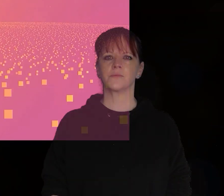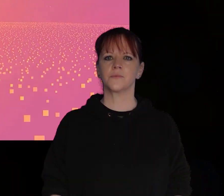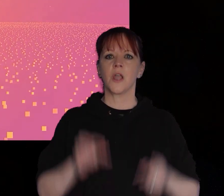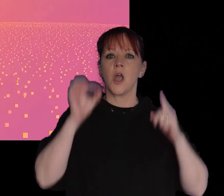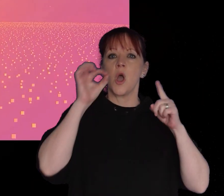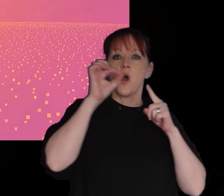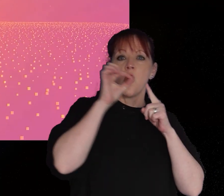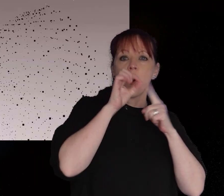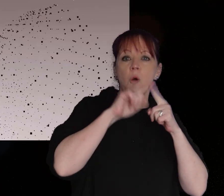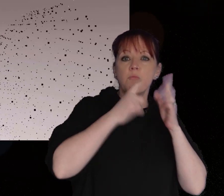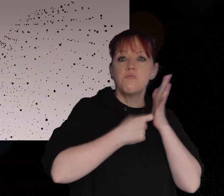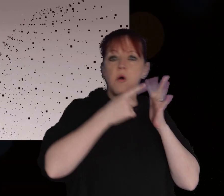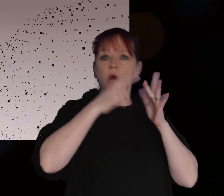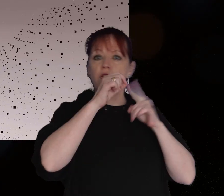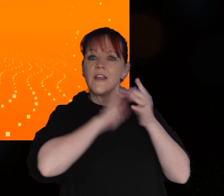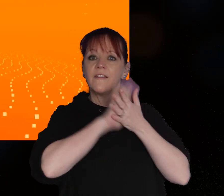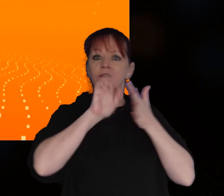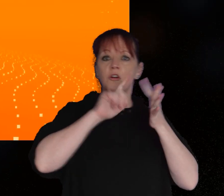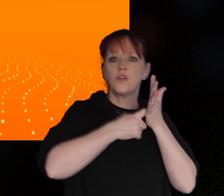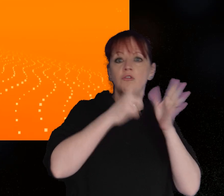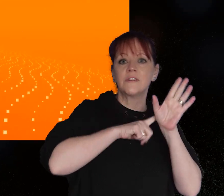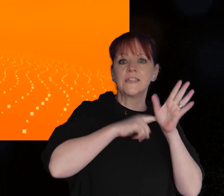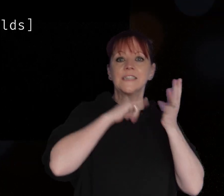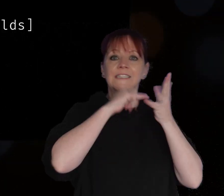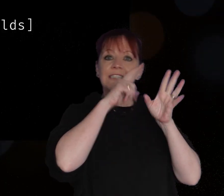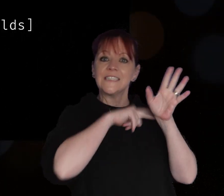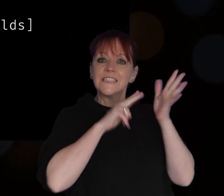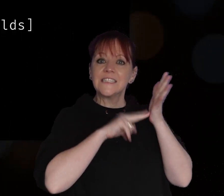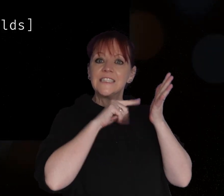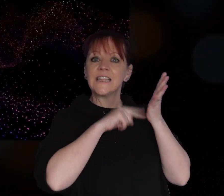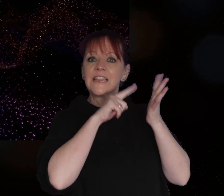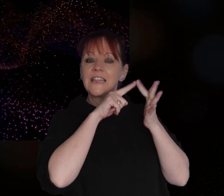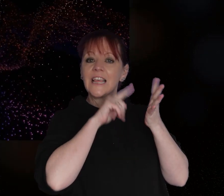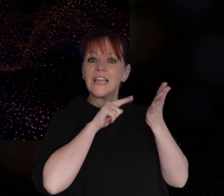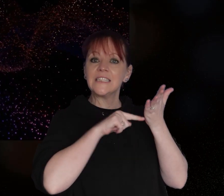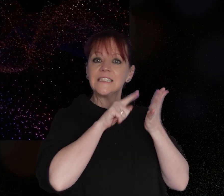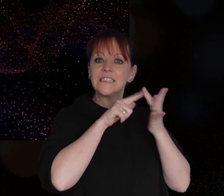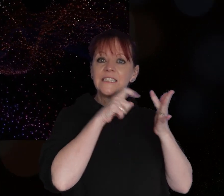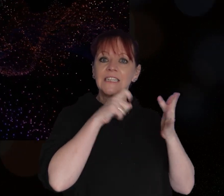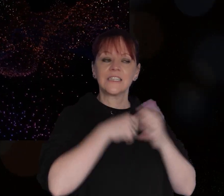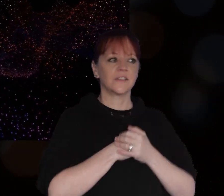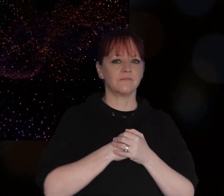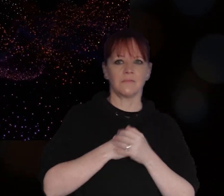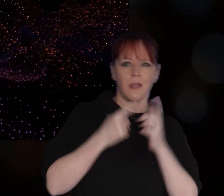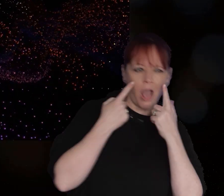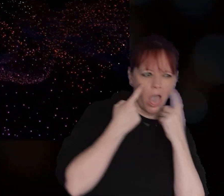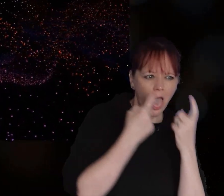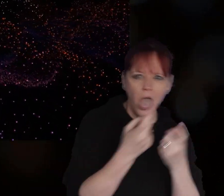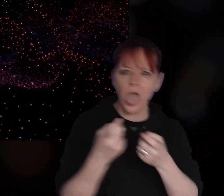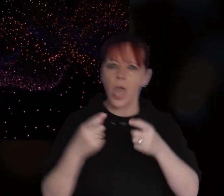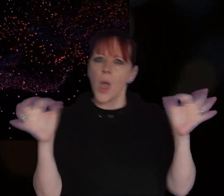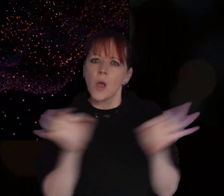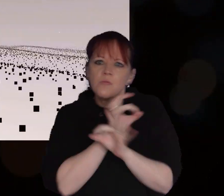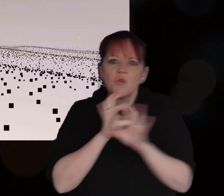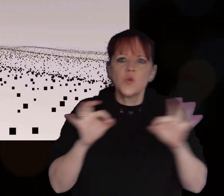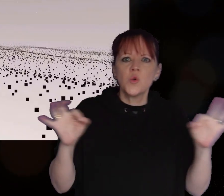This is Periphery Synthetic. Explore musical worlds. Colorful, jagged depths of the Water World.